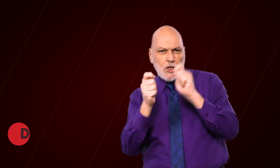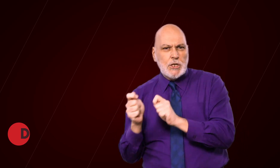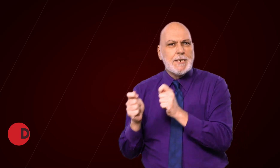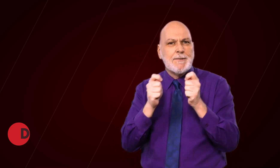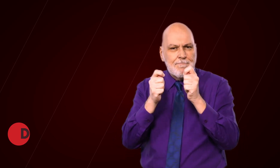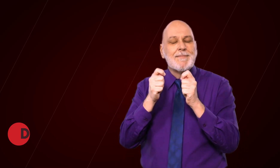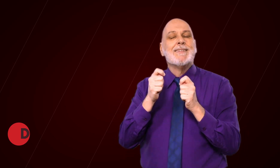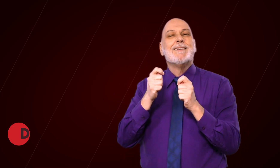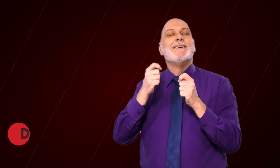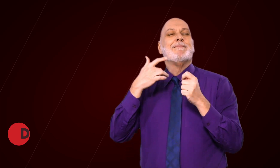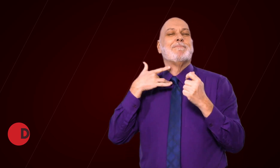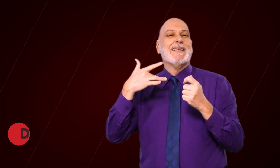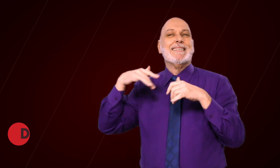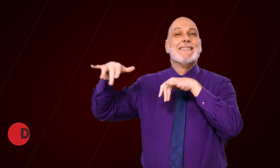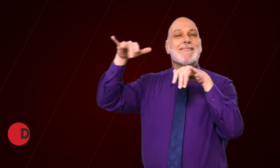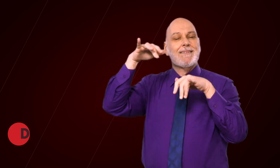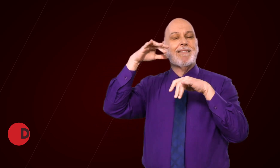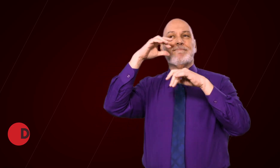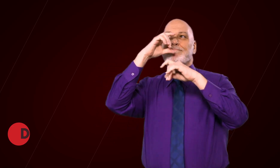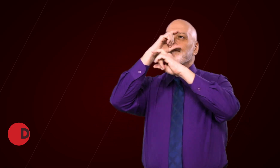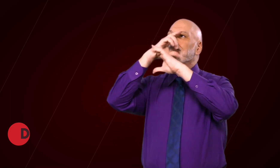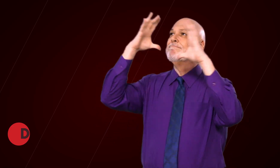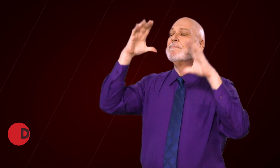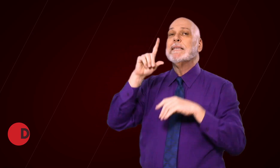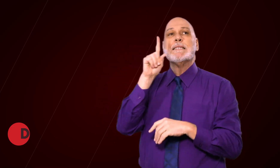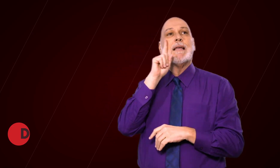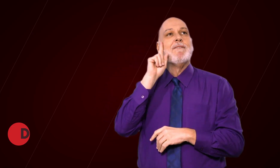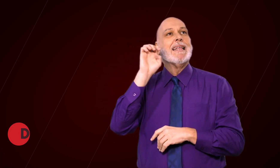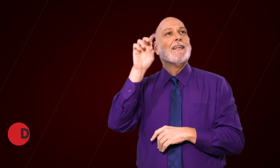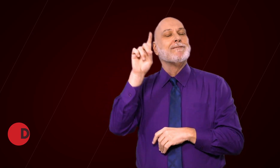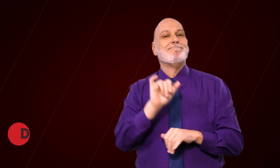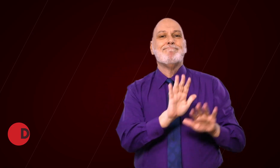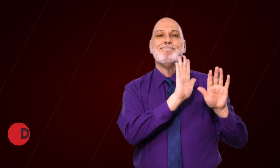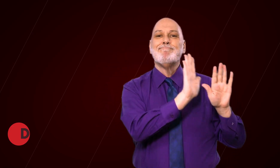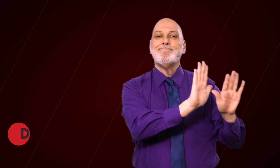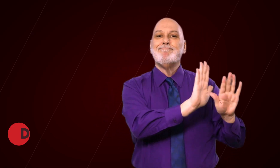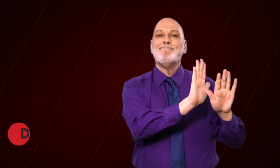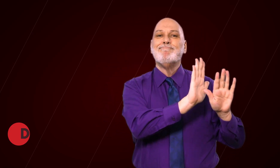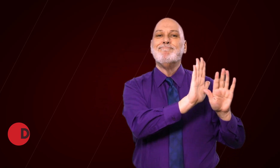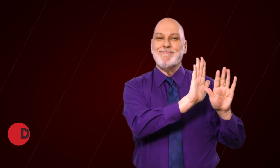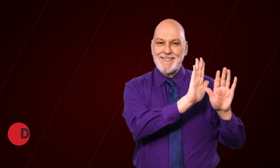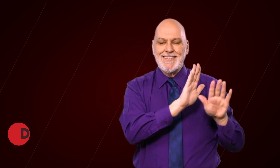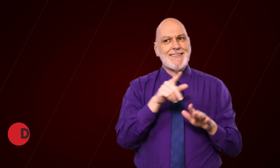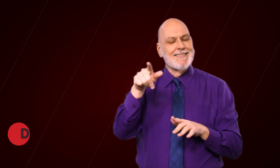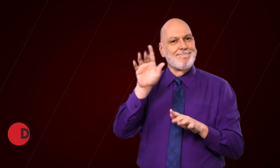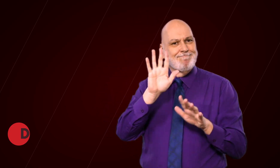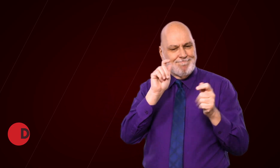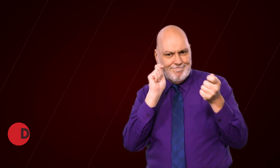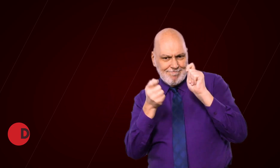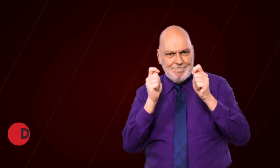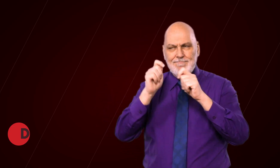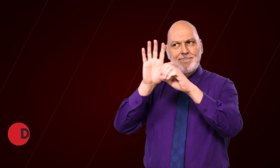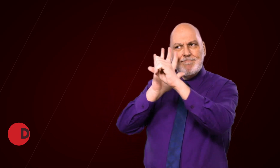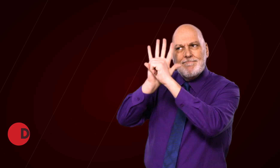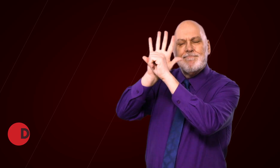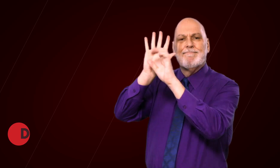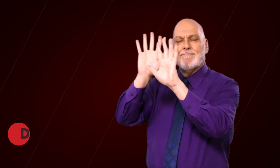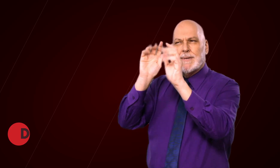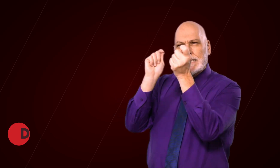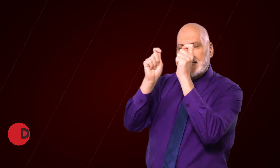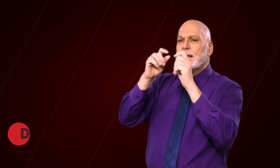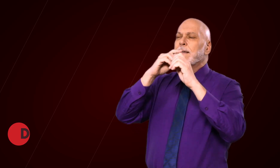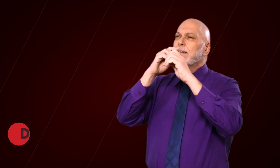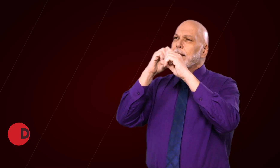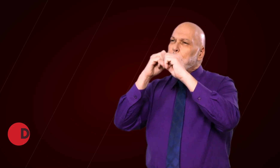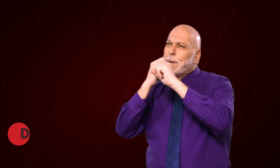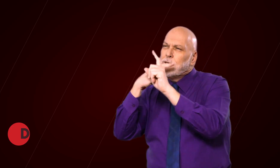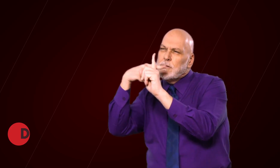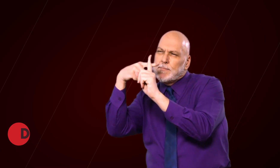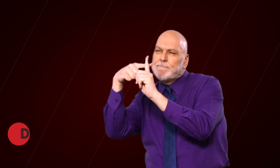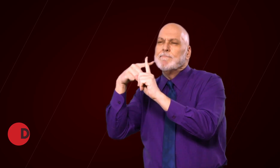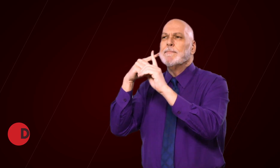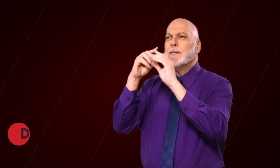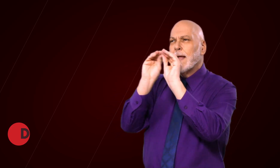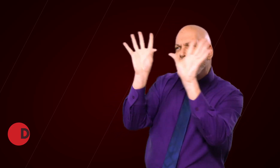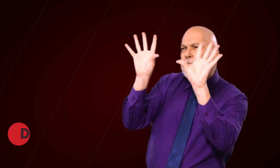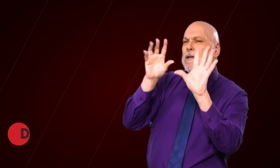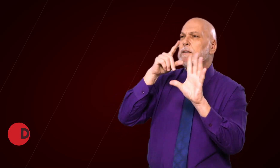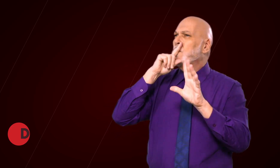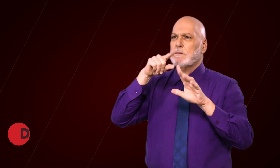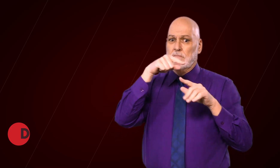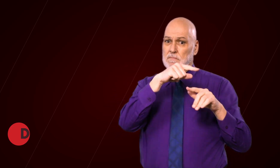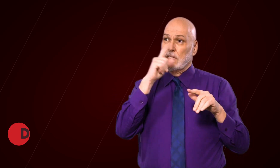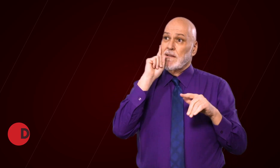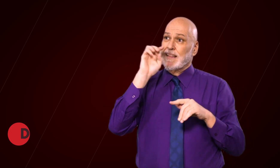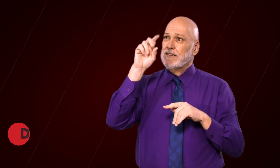Dr. Weber seems to have taken the initiative to pursue and challenge